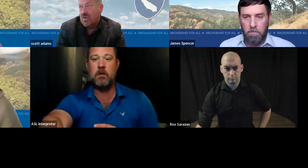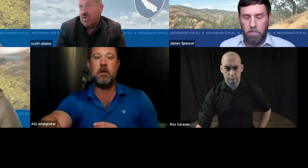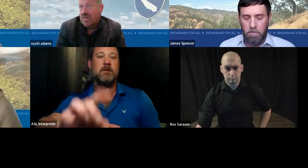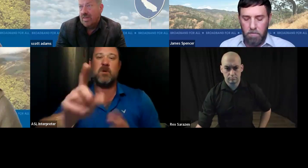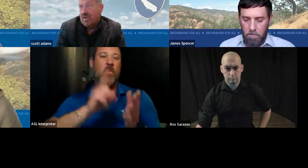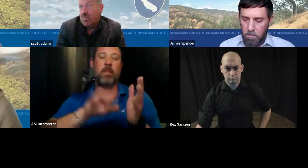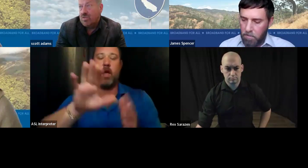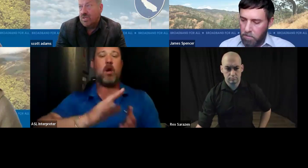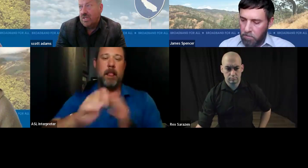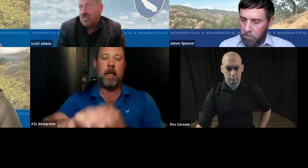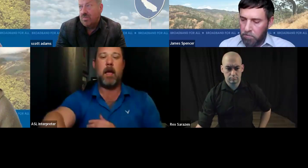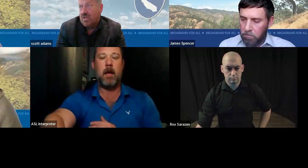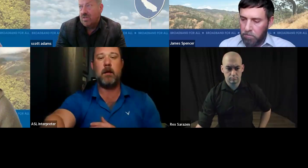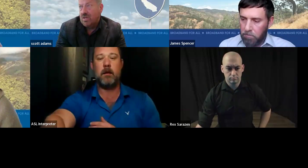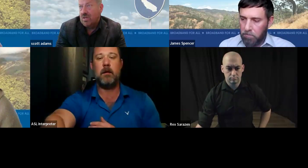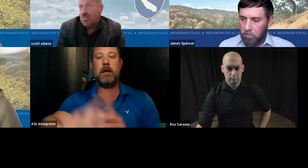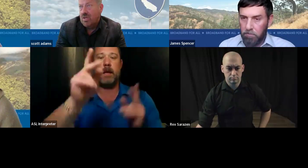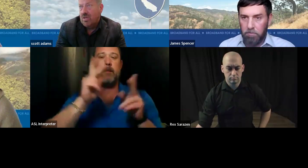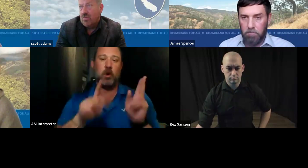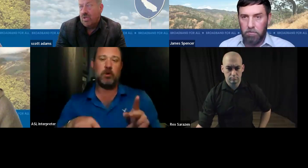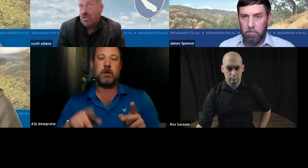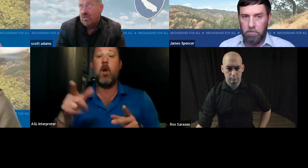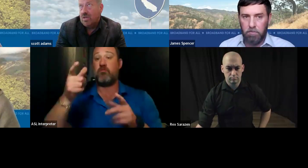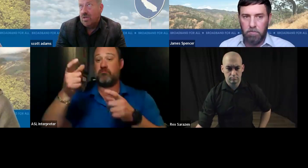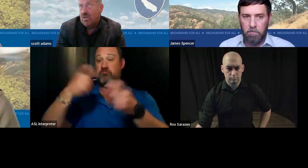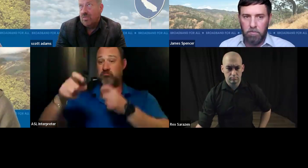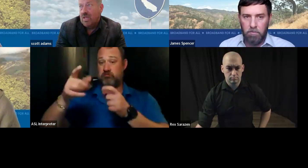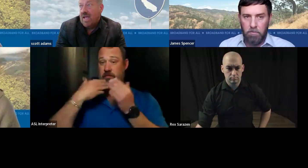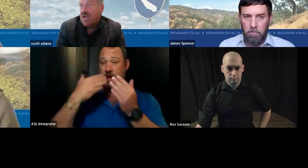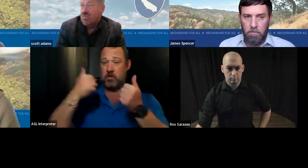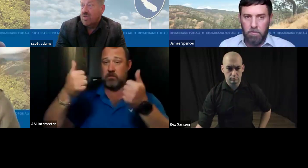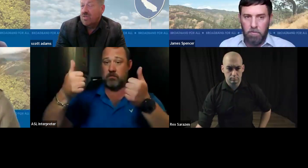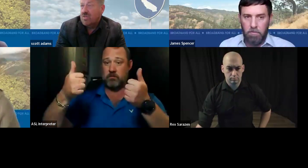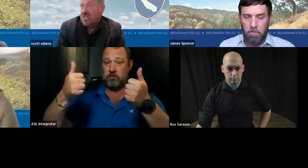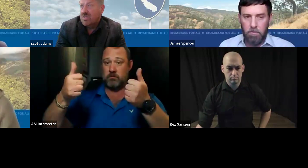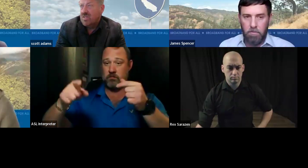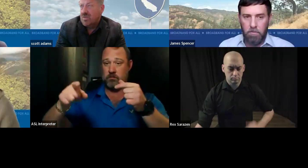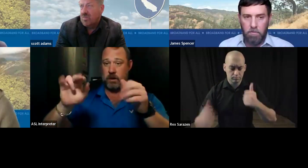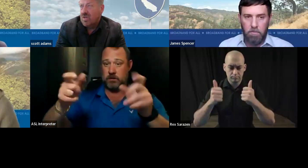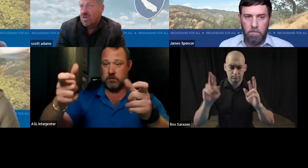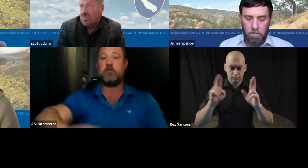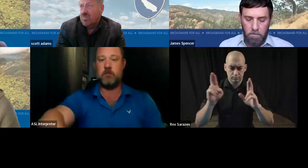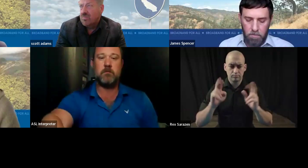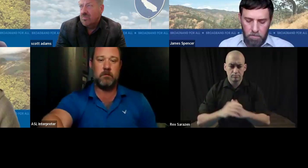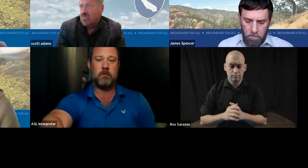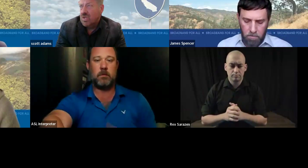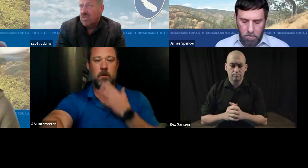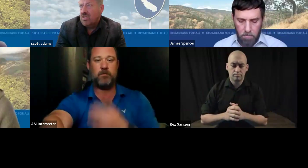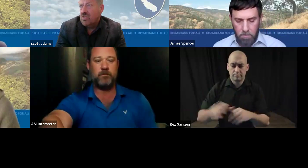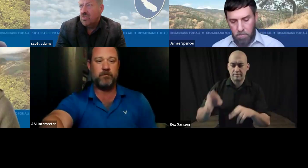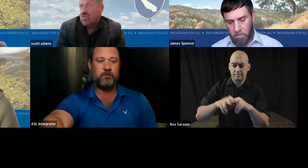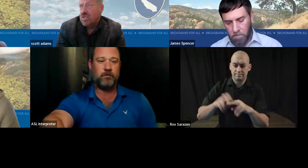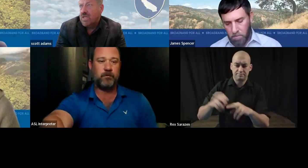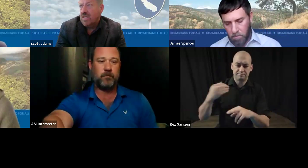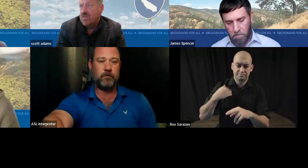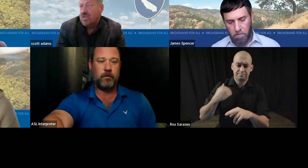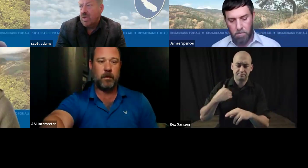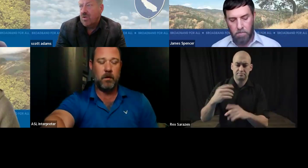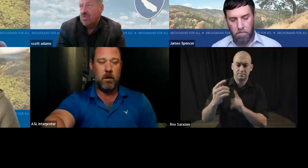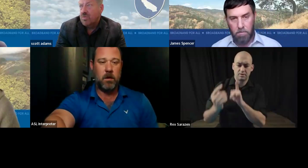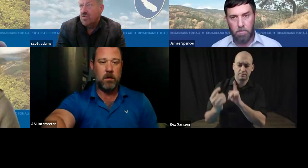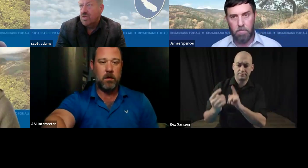are for in person engagement. We have received some initial guidance about